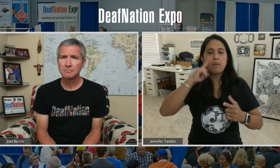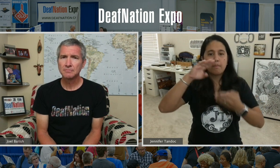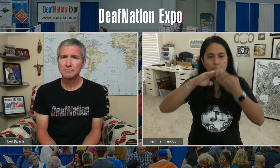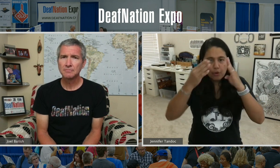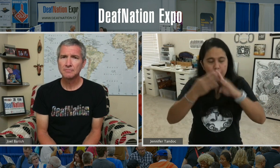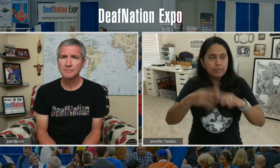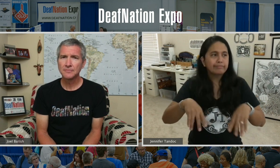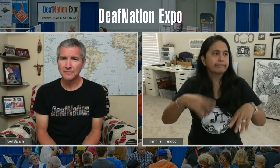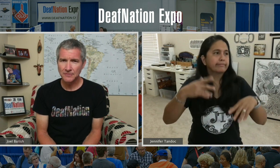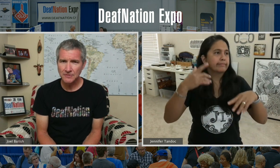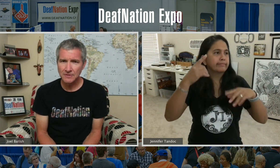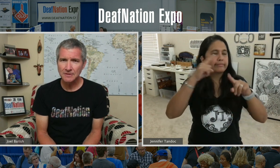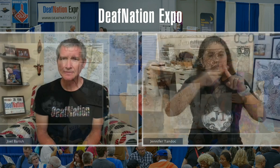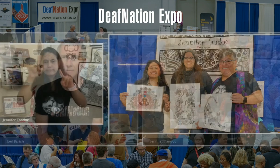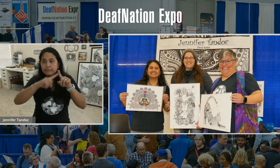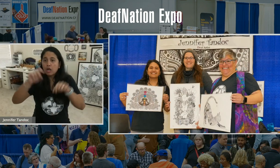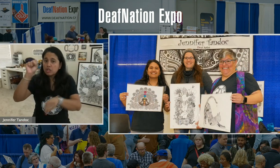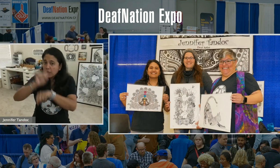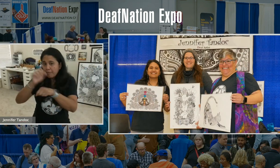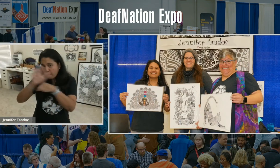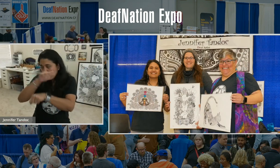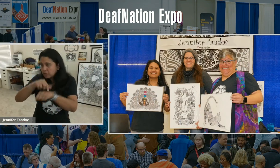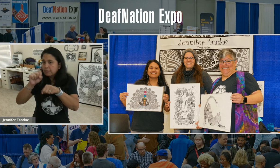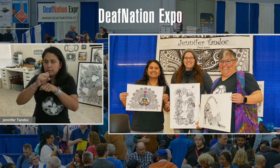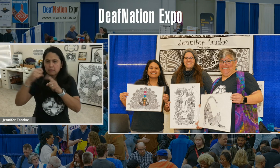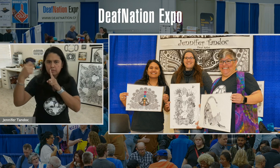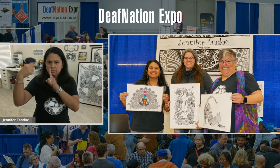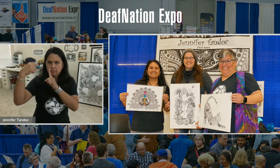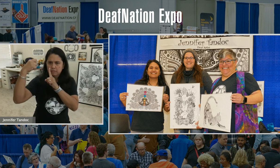like in deaf community, at my full time job,